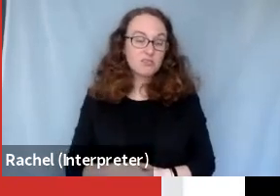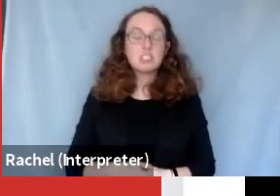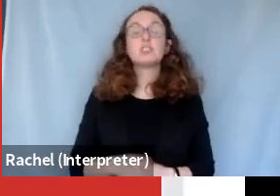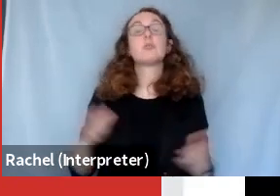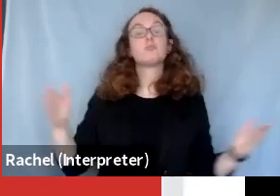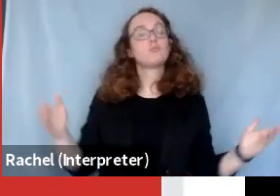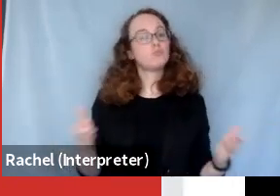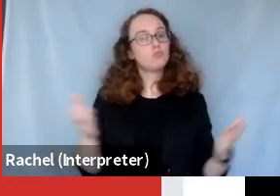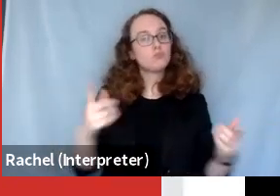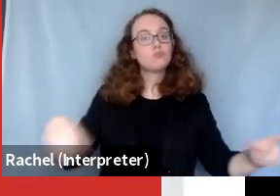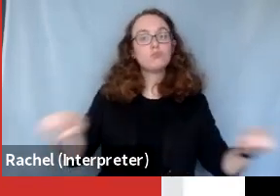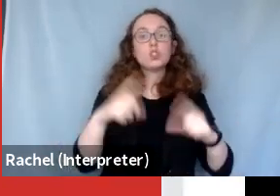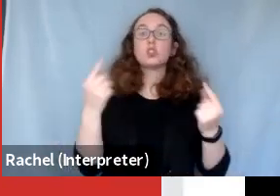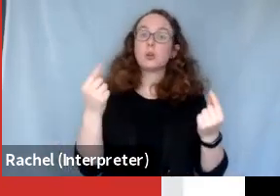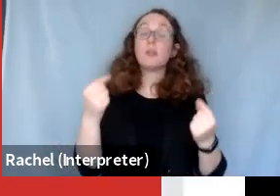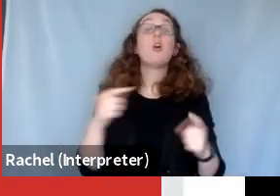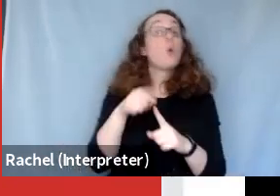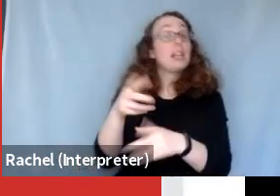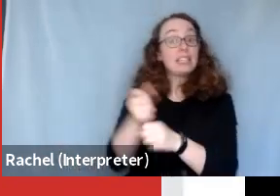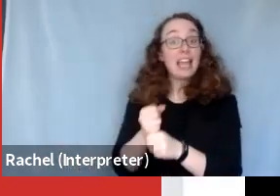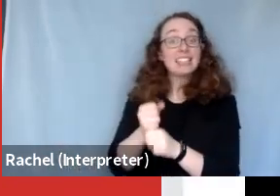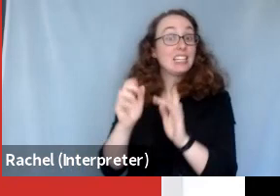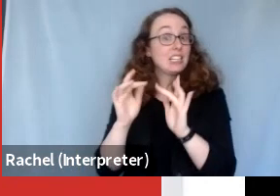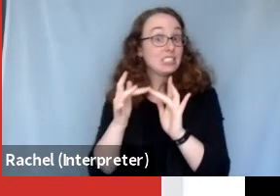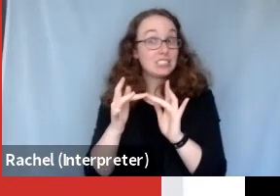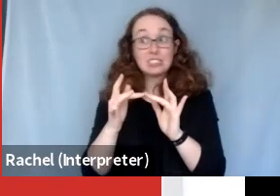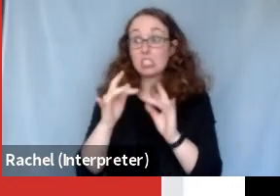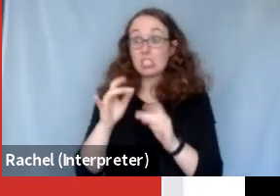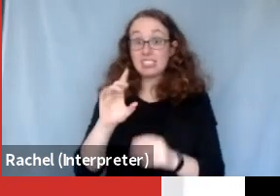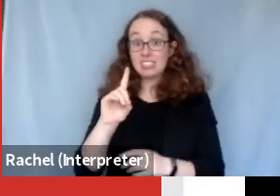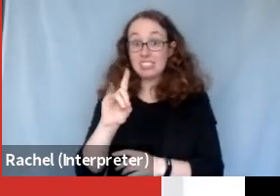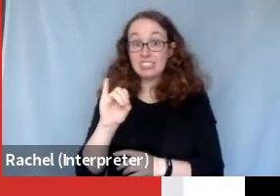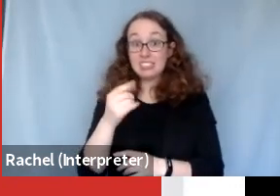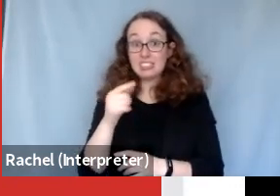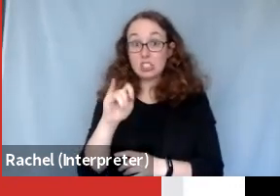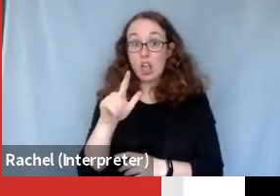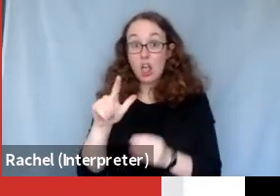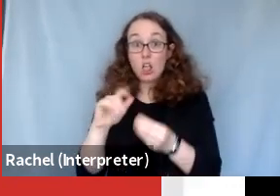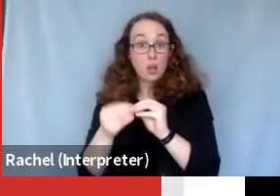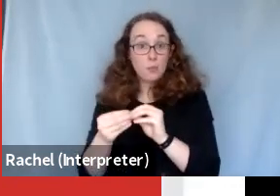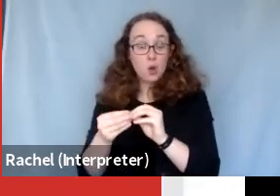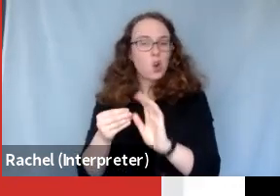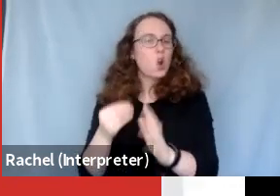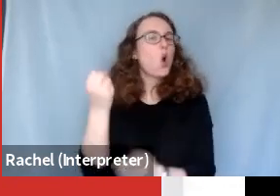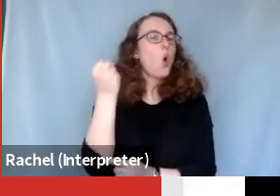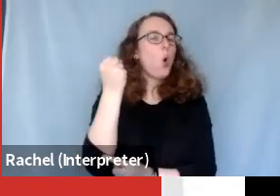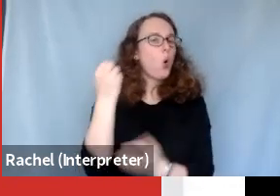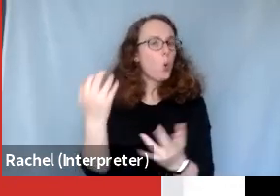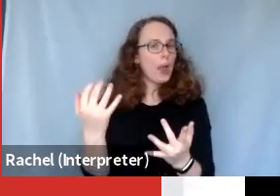is when you get your book when you get your digital codes everything else just do one last confirmation that this is the right book for me for the